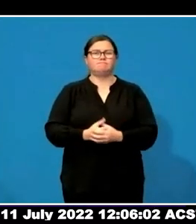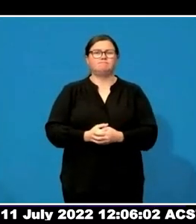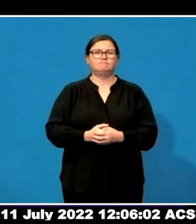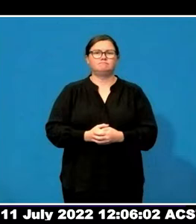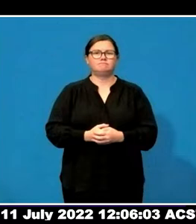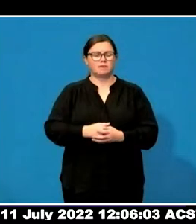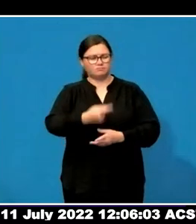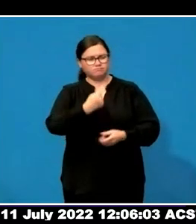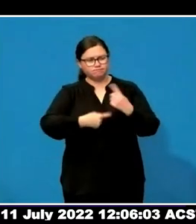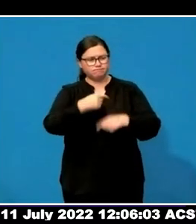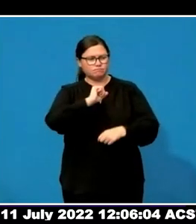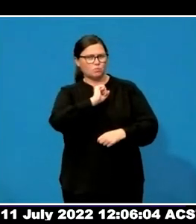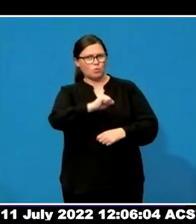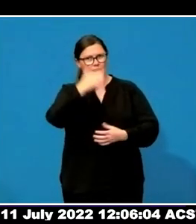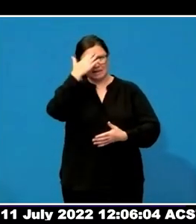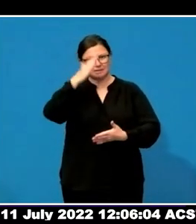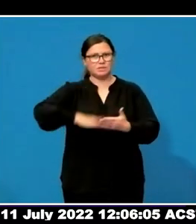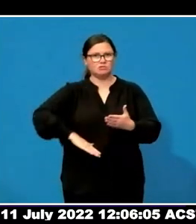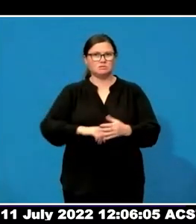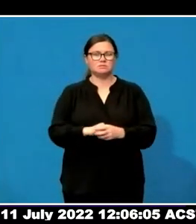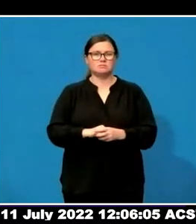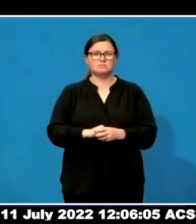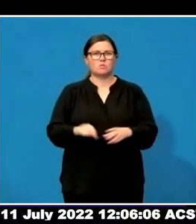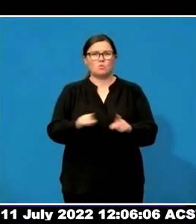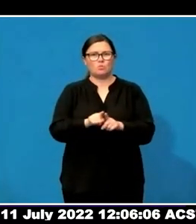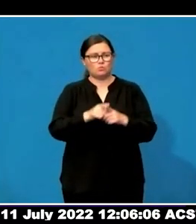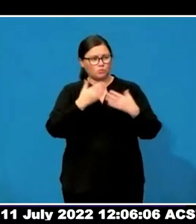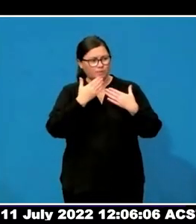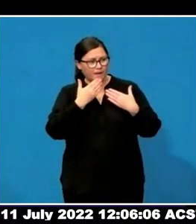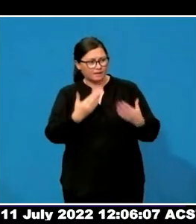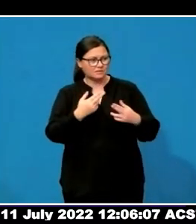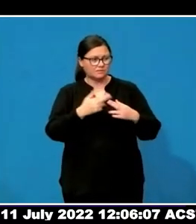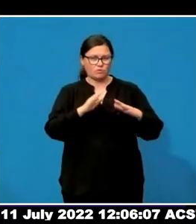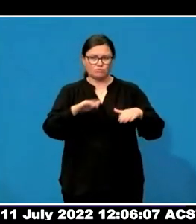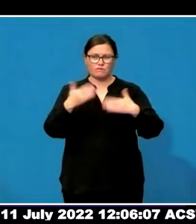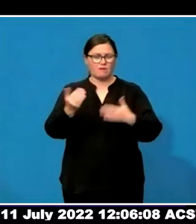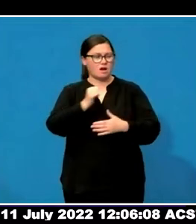for providing the statement that you have, which we have all read very carefully.